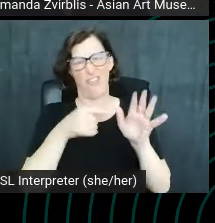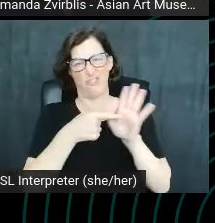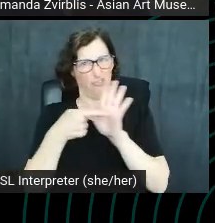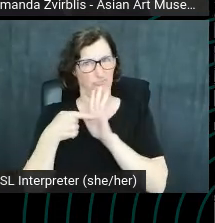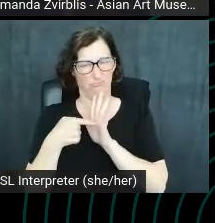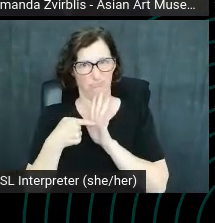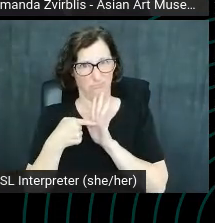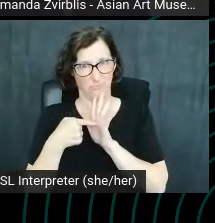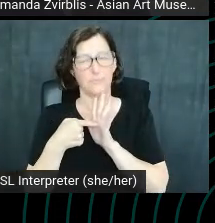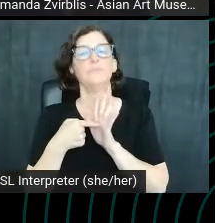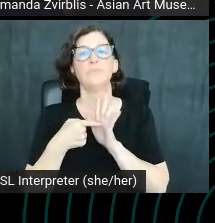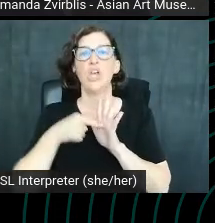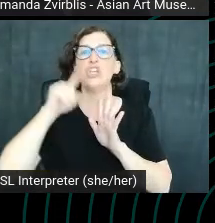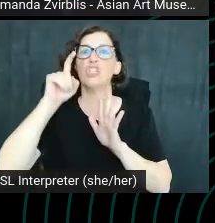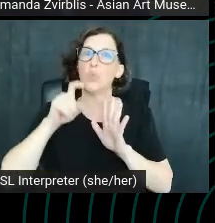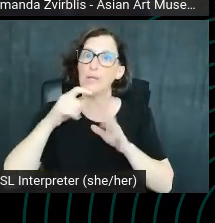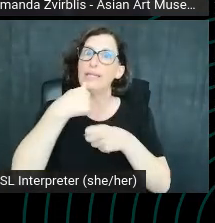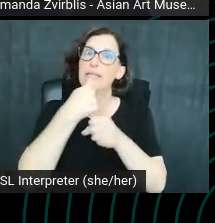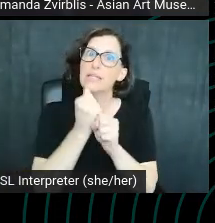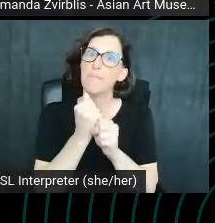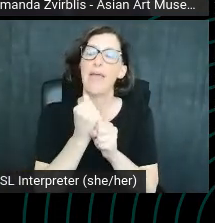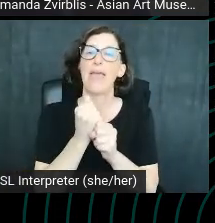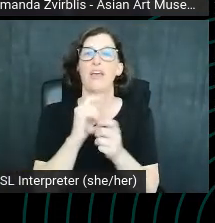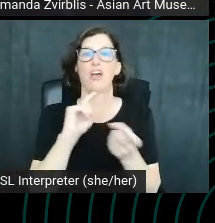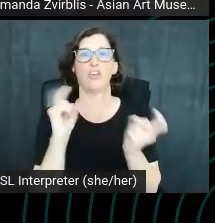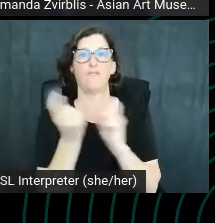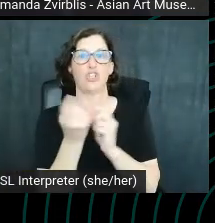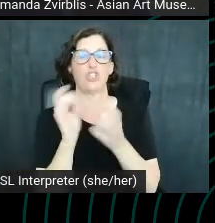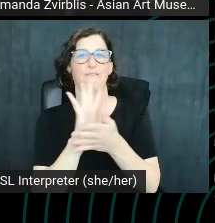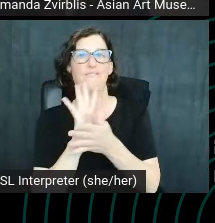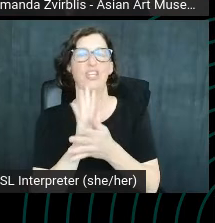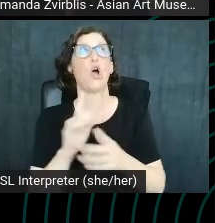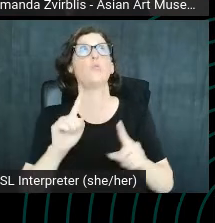so we needed to create a conversion video that was different for us,